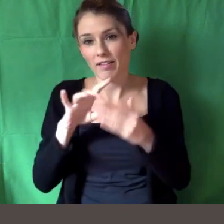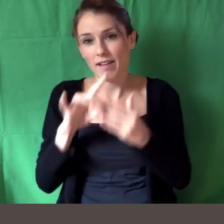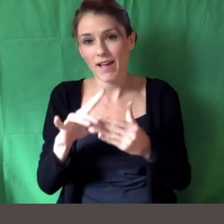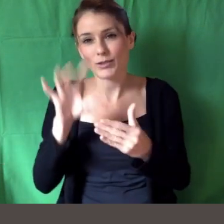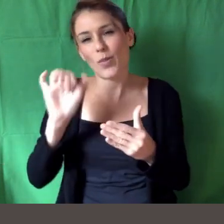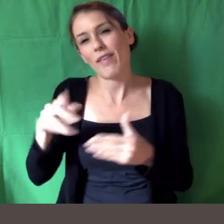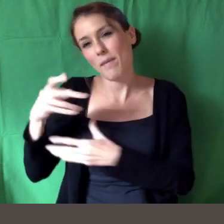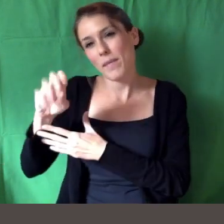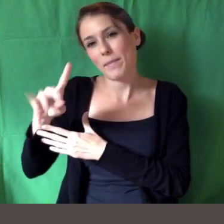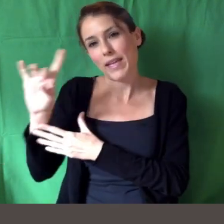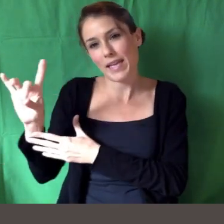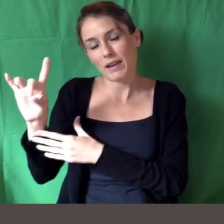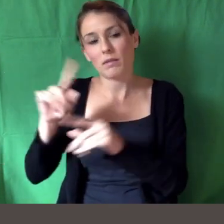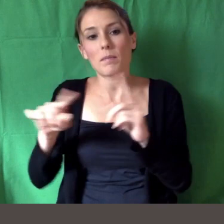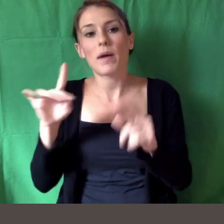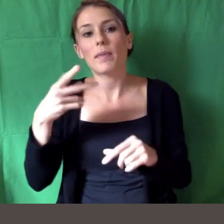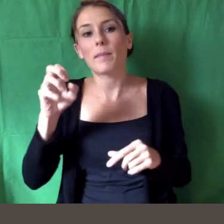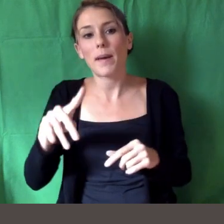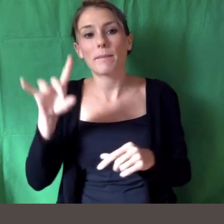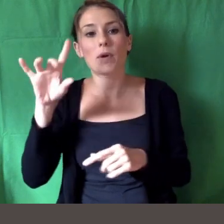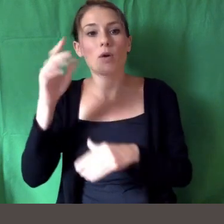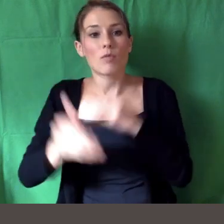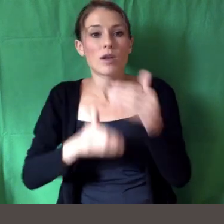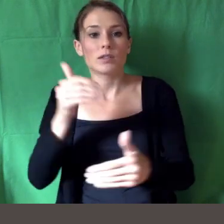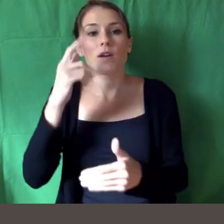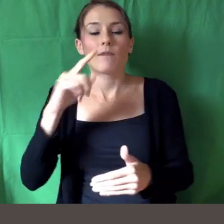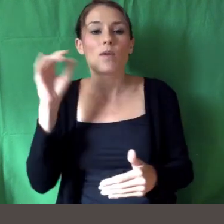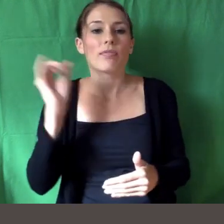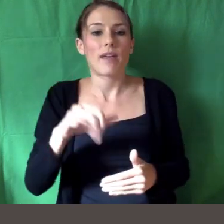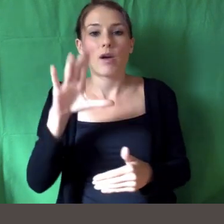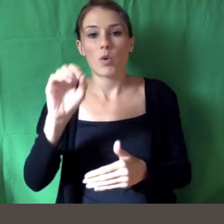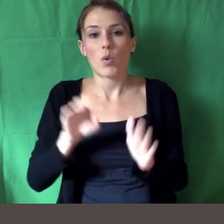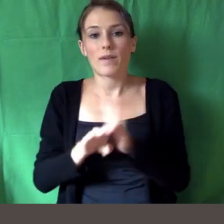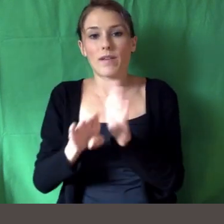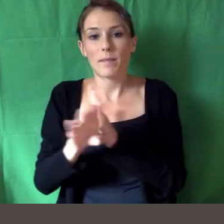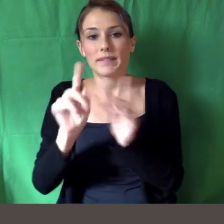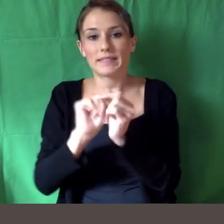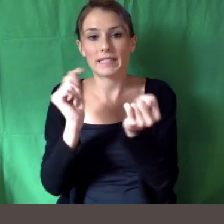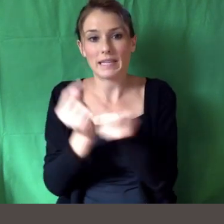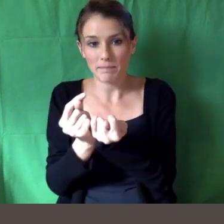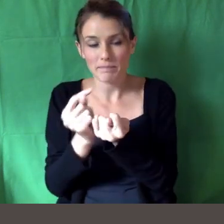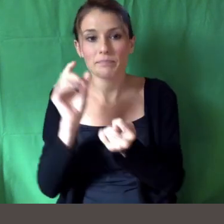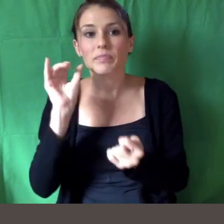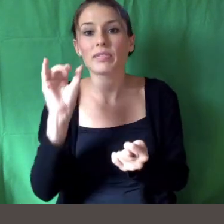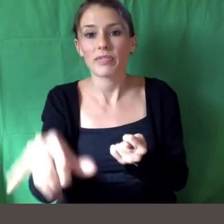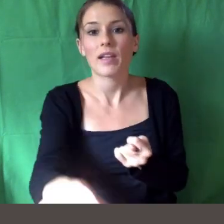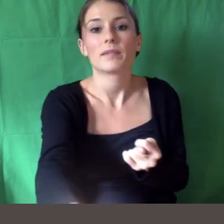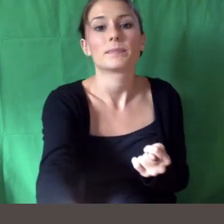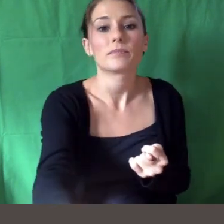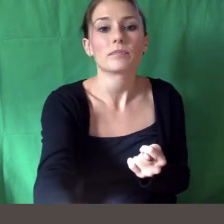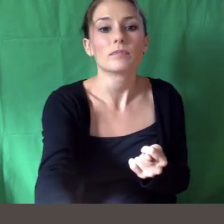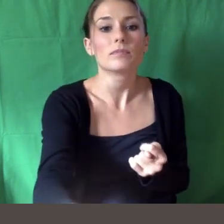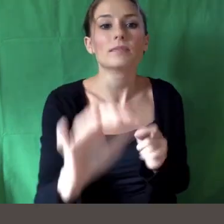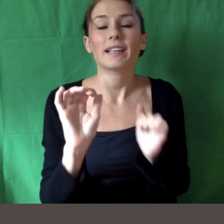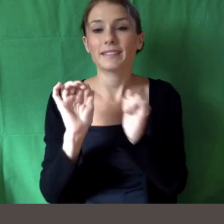So the PEP process in the Python Core Development Team, this is the mechanism for proposing